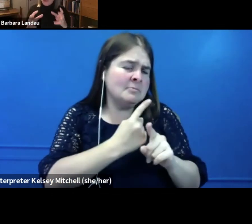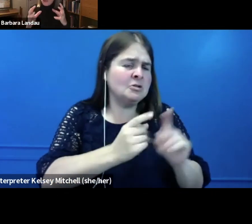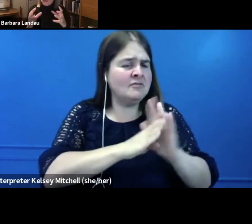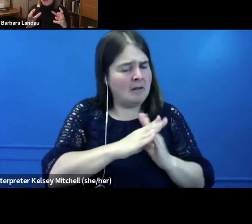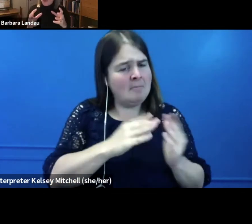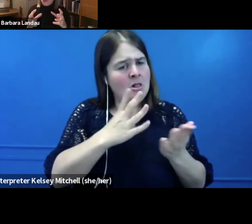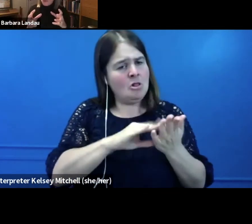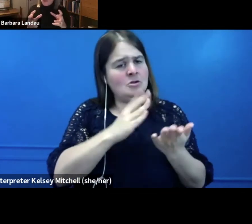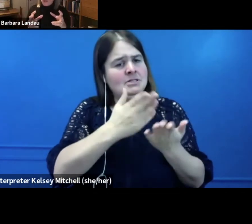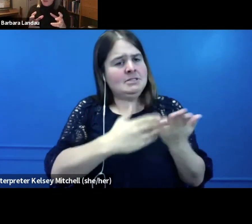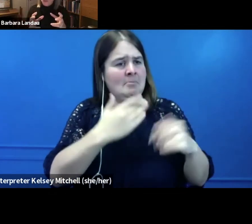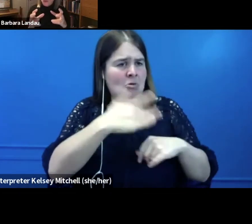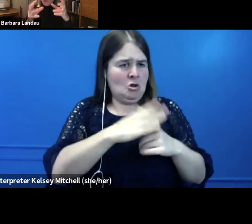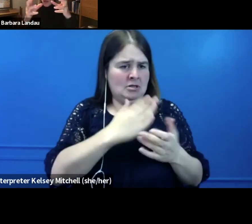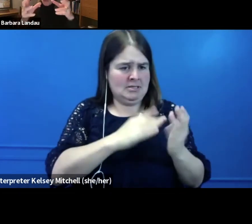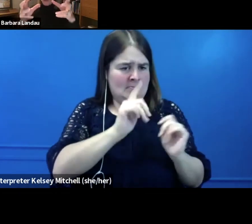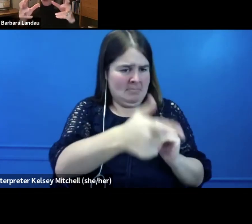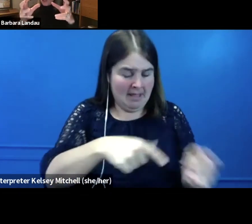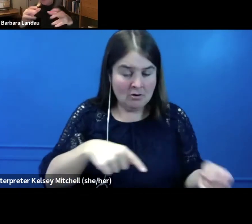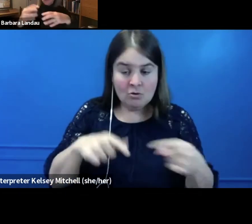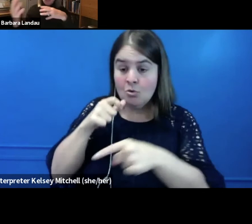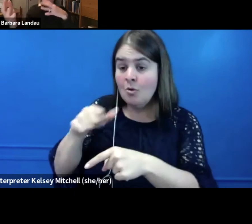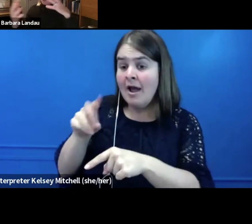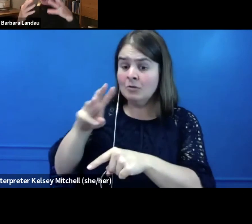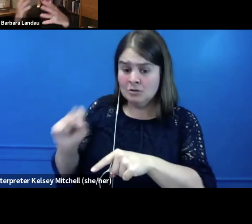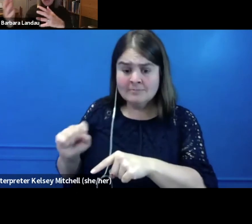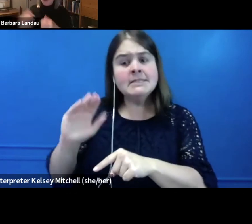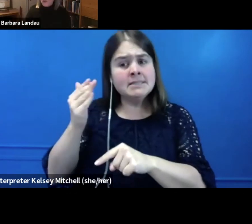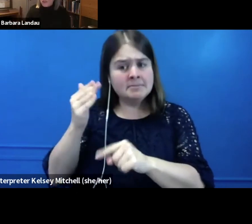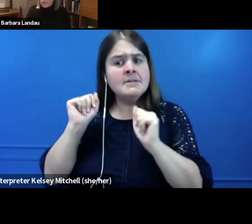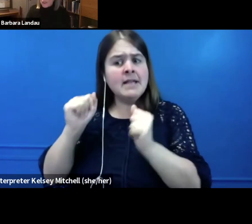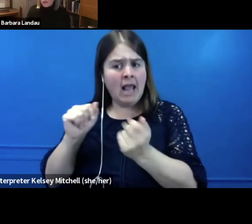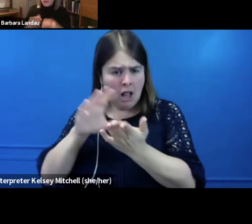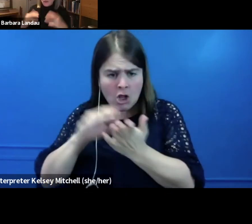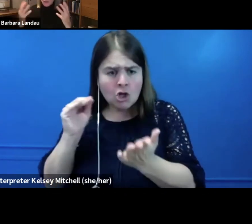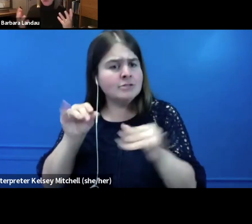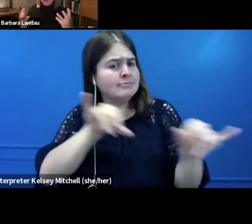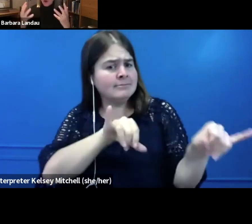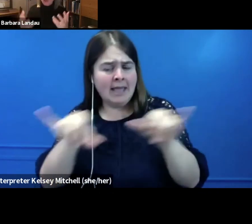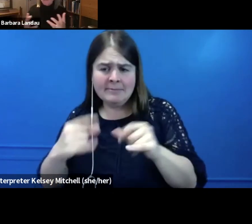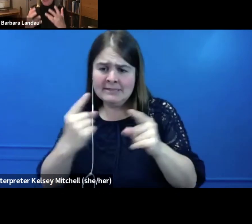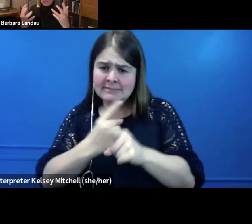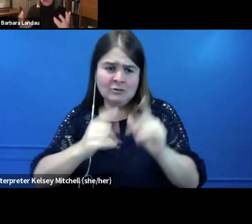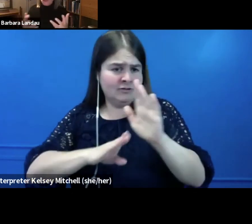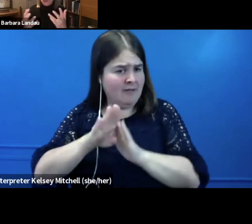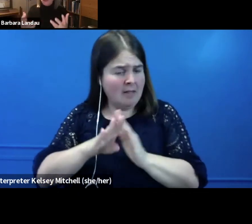cognitive structures to move up to the level of let's say a four to six year